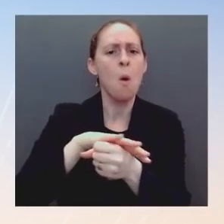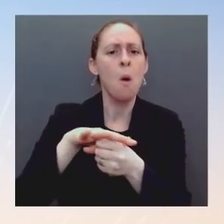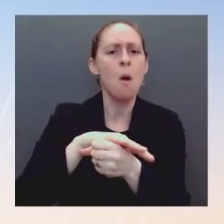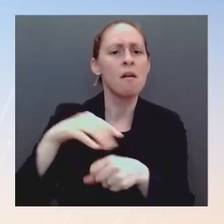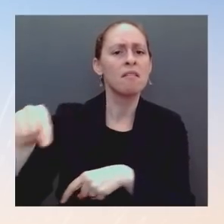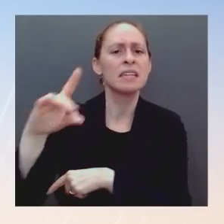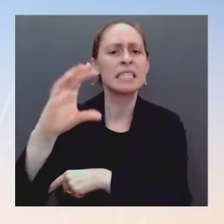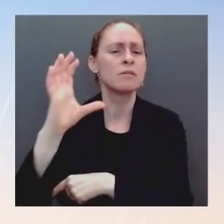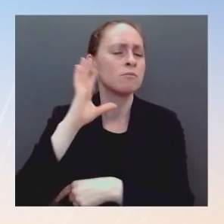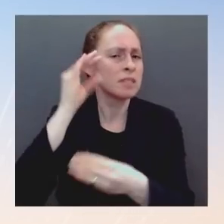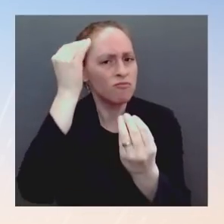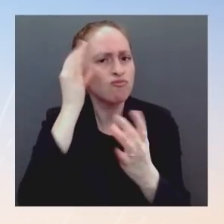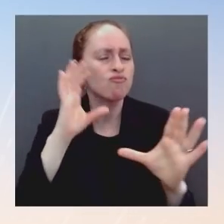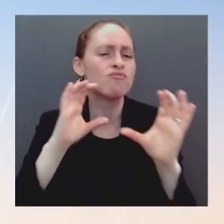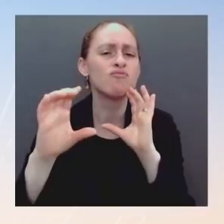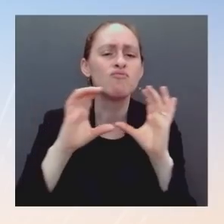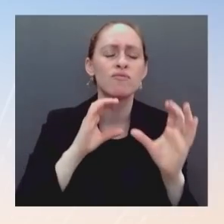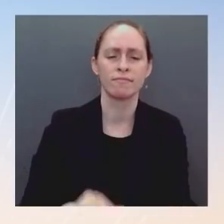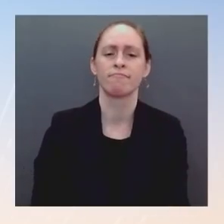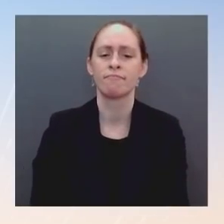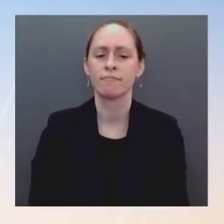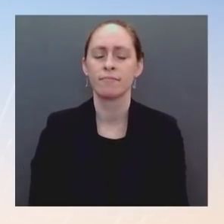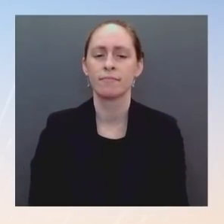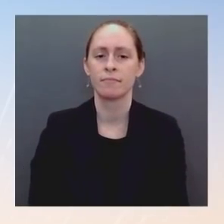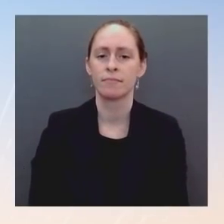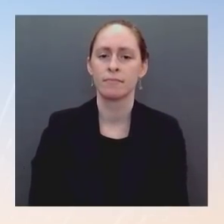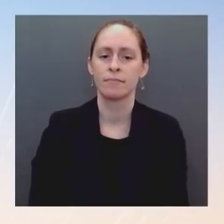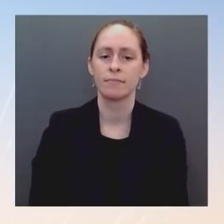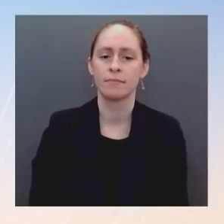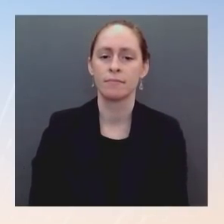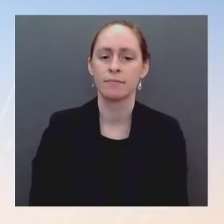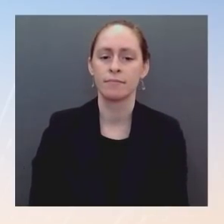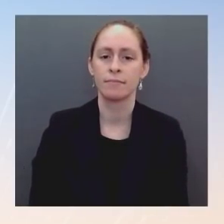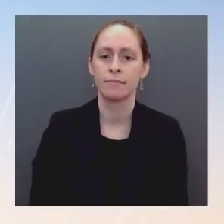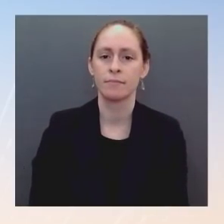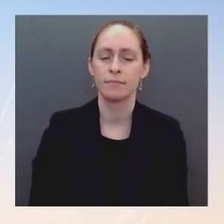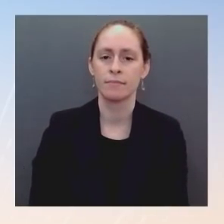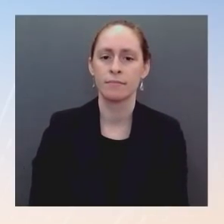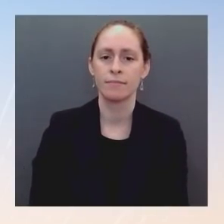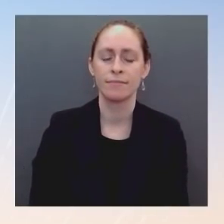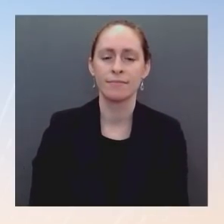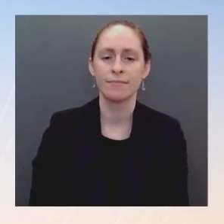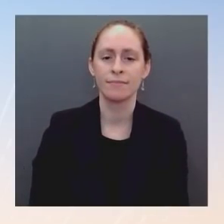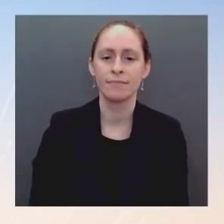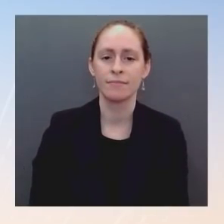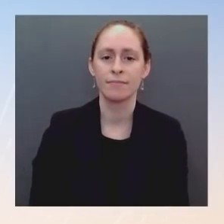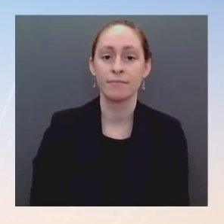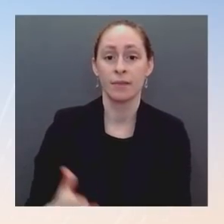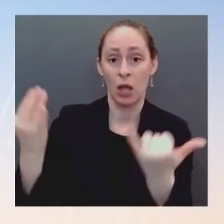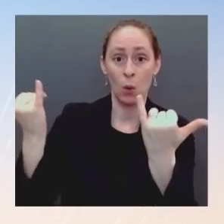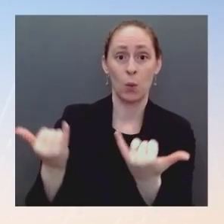The Press: Russia's ambassador at that meeting said that the West's assertion that Russia has amassed 100,000 troops